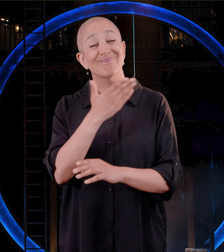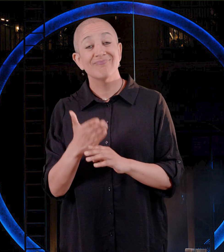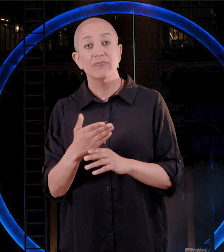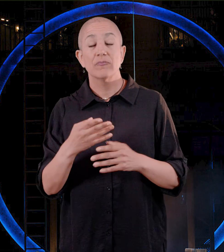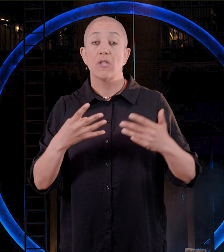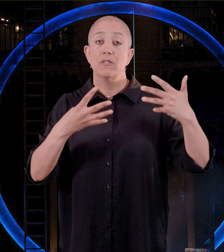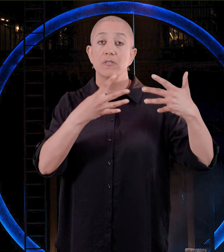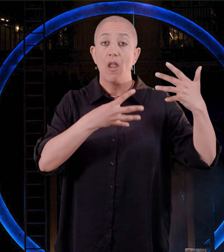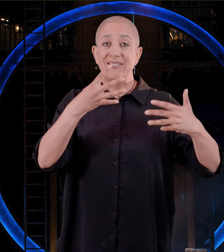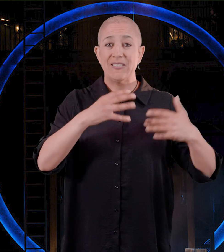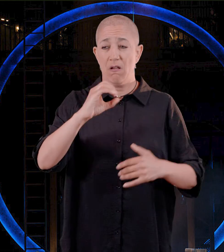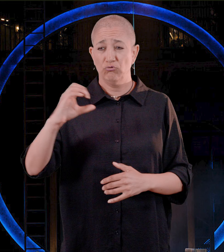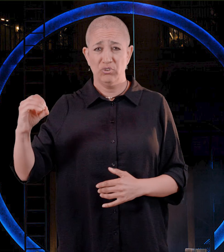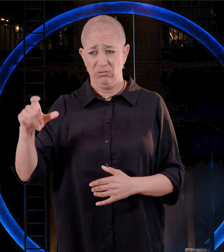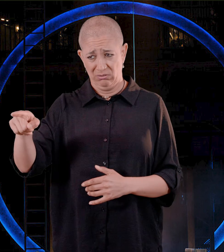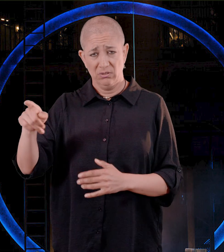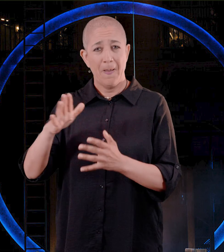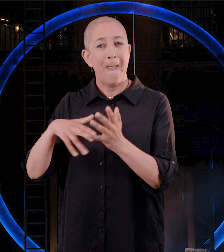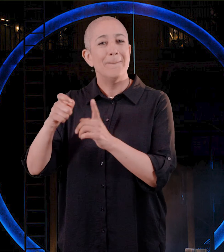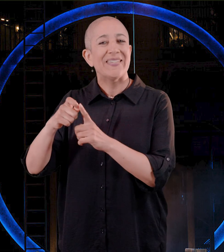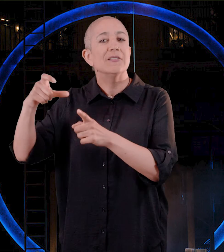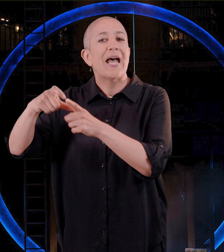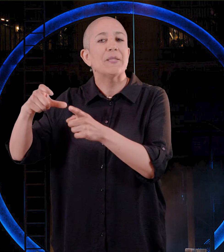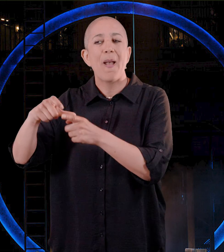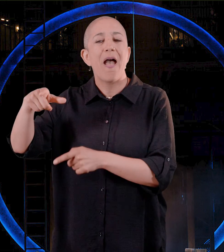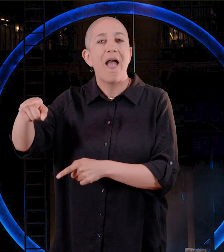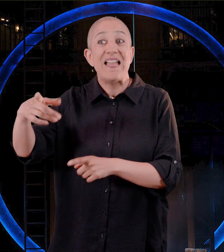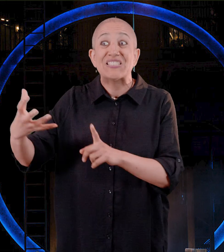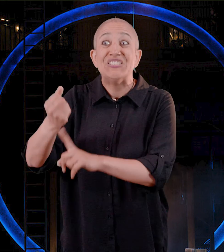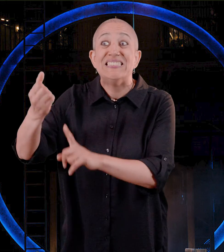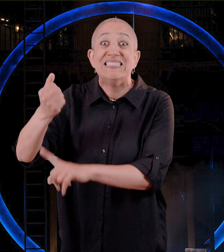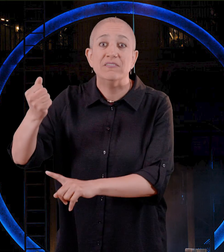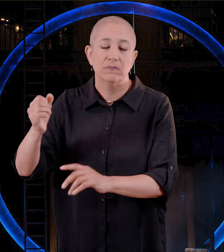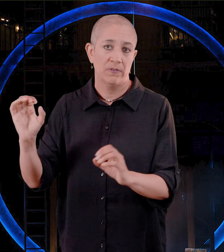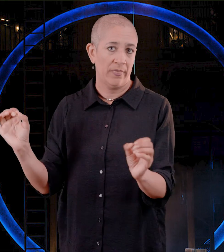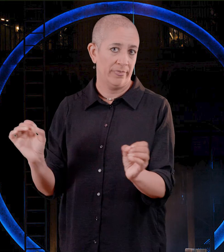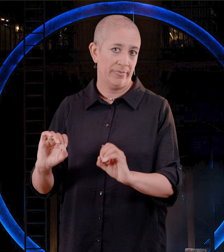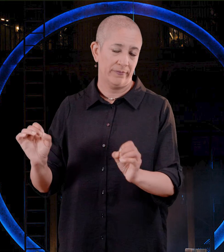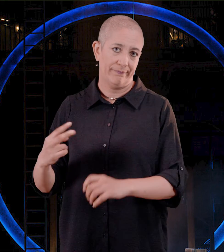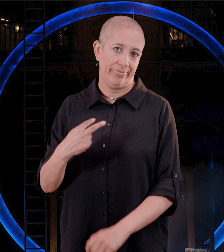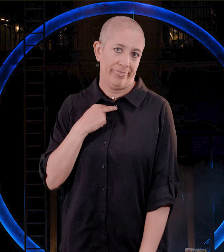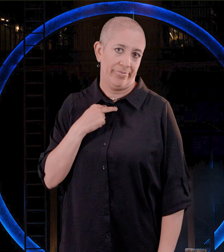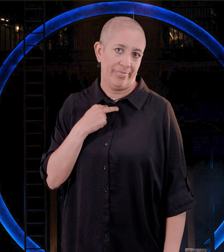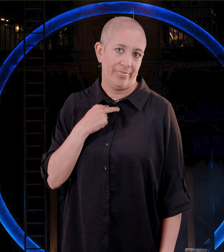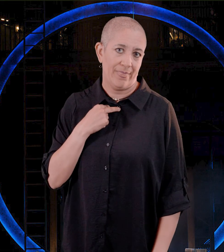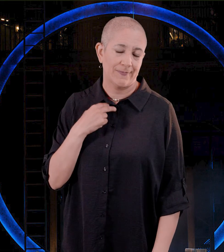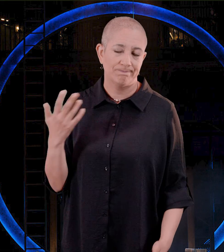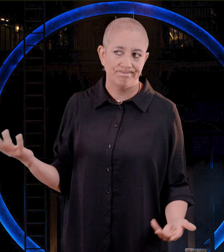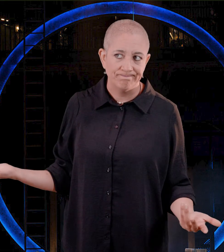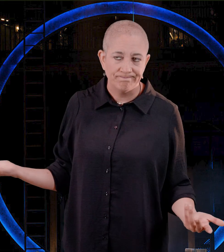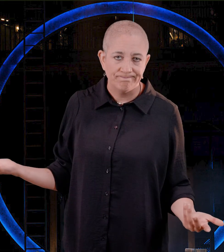By 1900, Dadabhai has not achieved any of the changes he wanted to make as an MP.